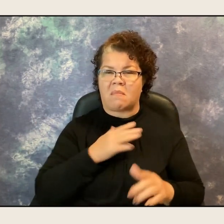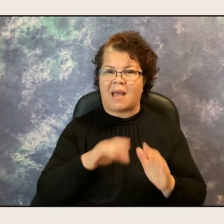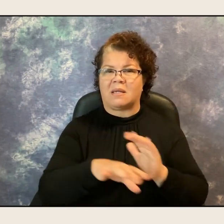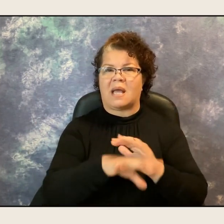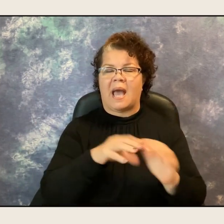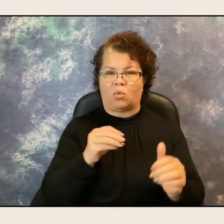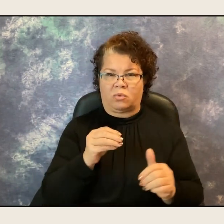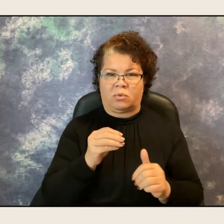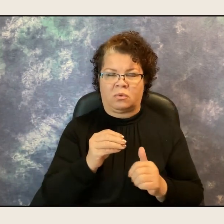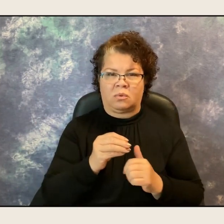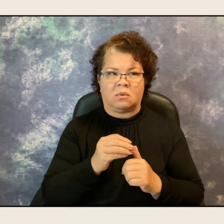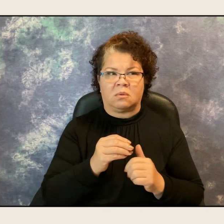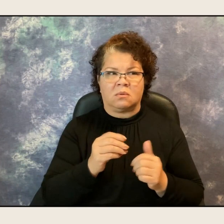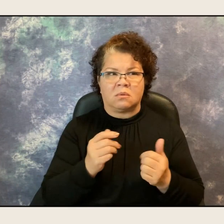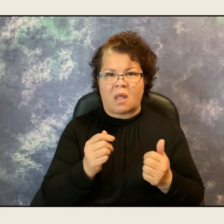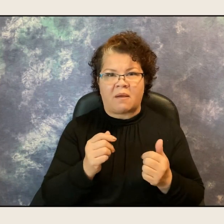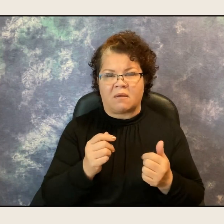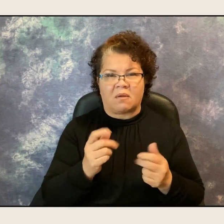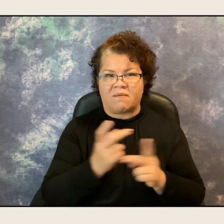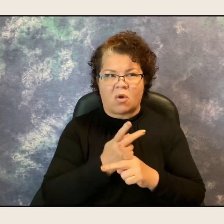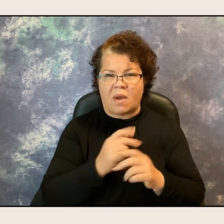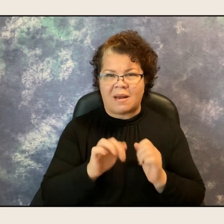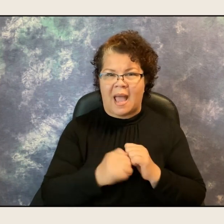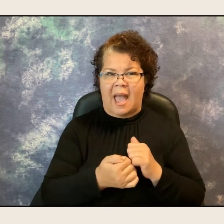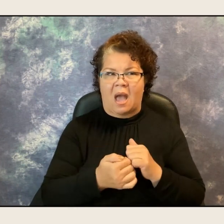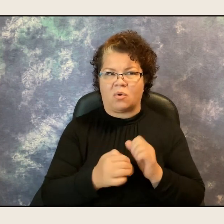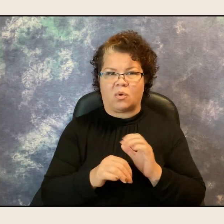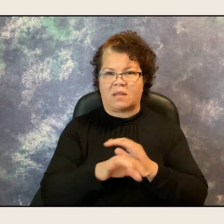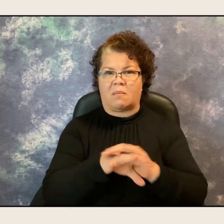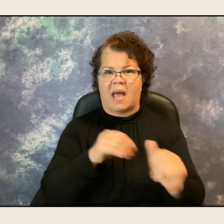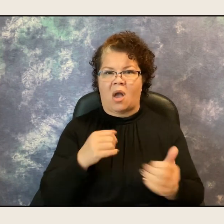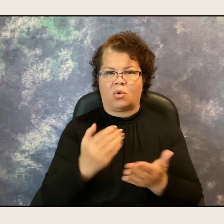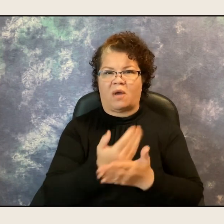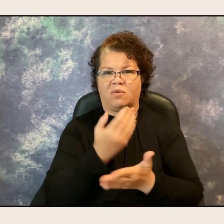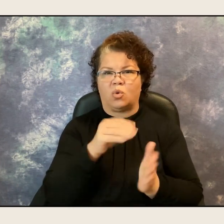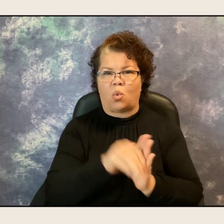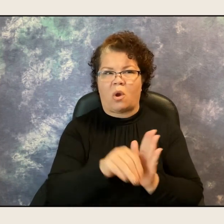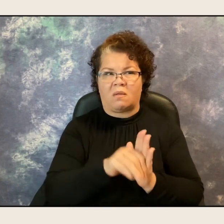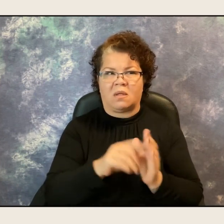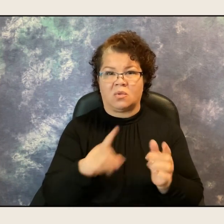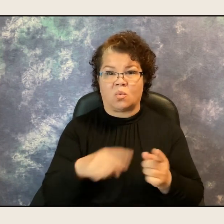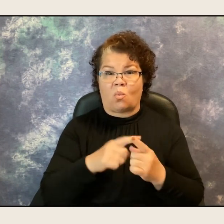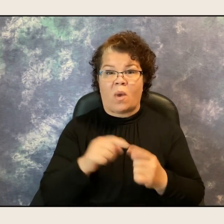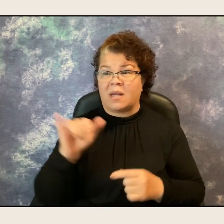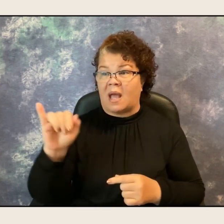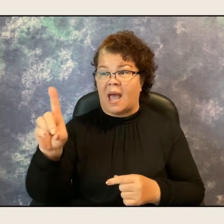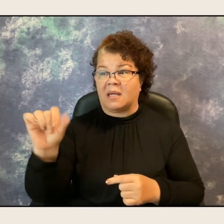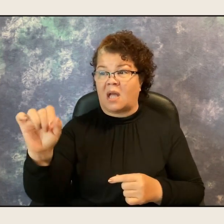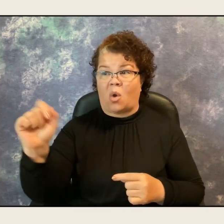figuring out how to get them out of new Orleans as Ida was approaching. I mean, it is tough.